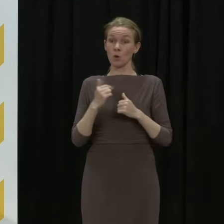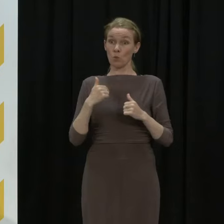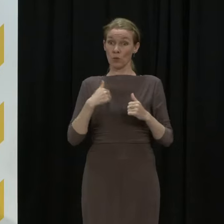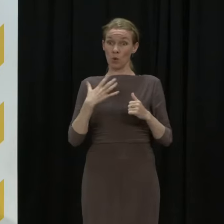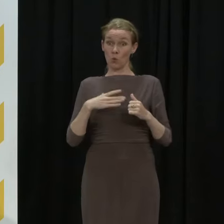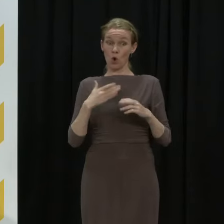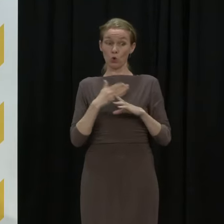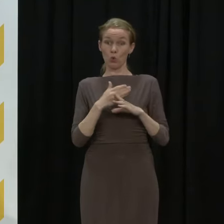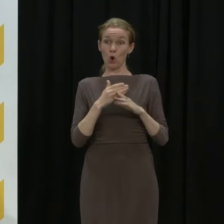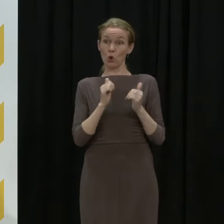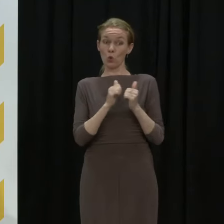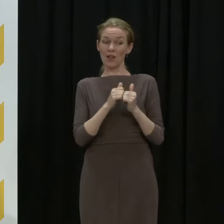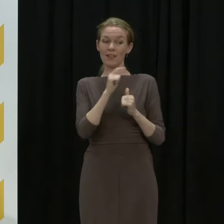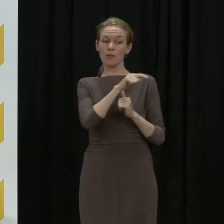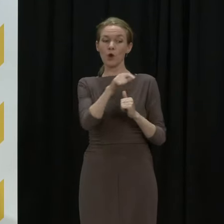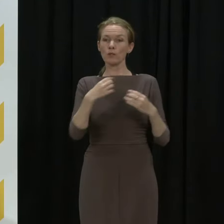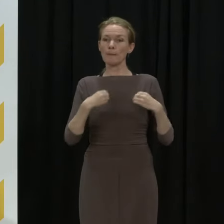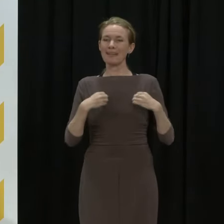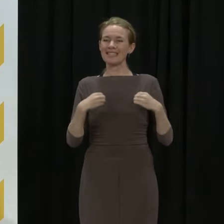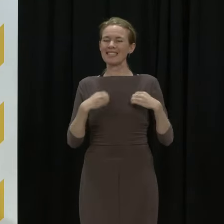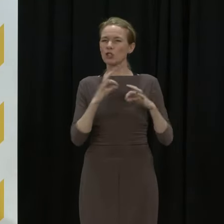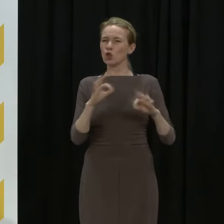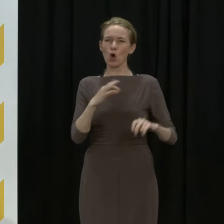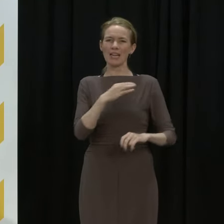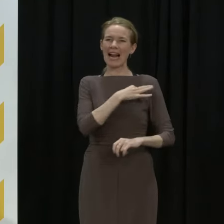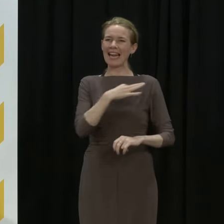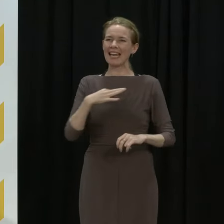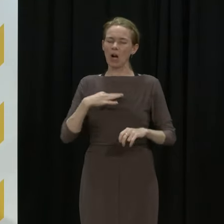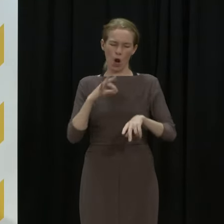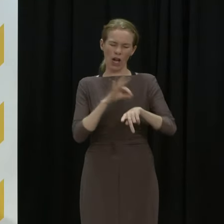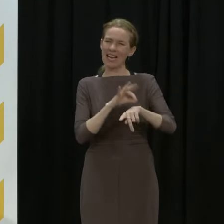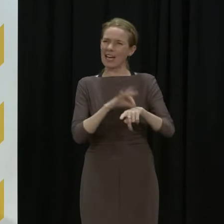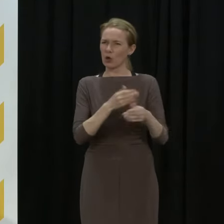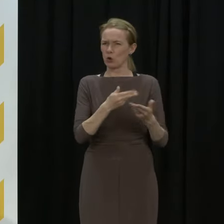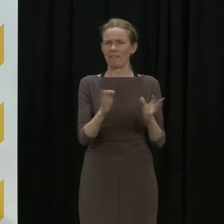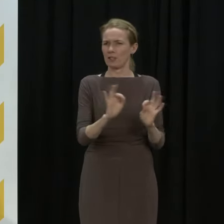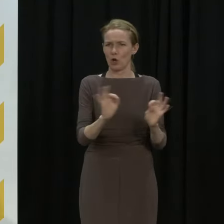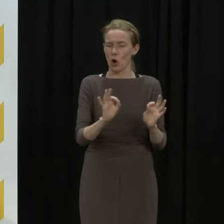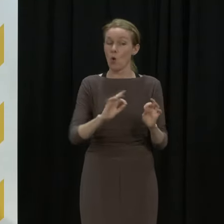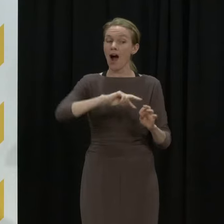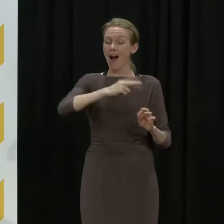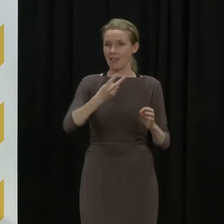sectors you will be focusing o, how will that take place?